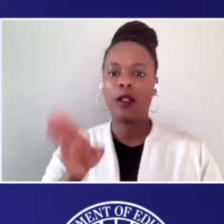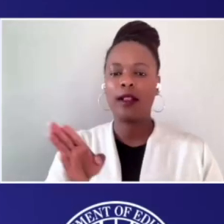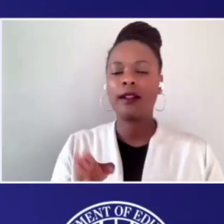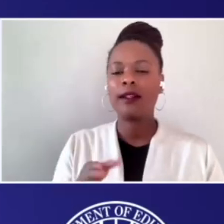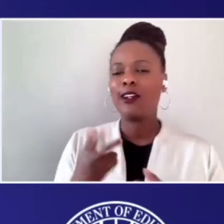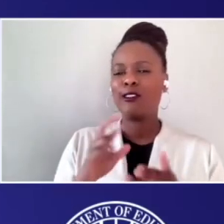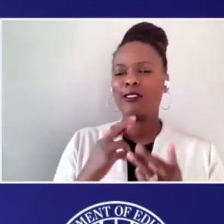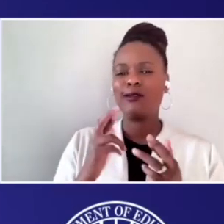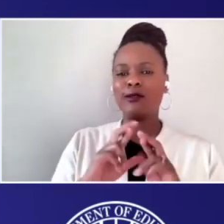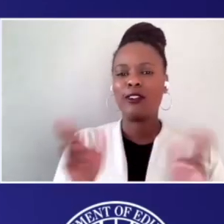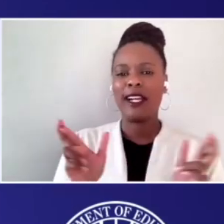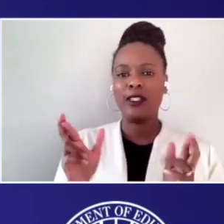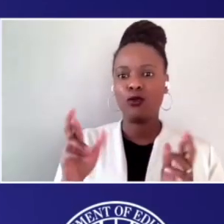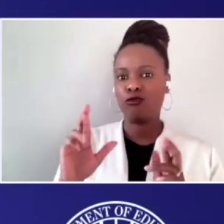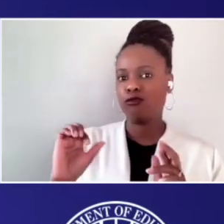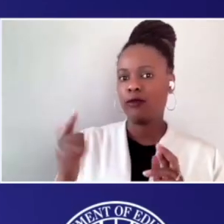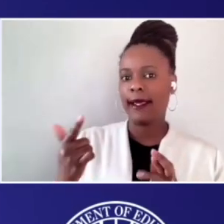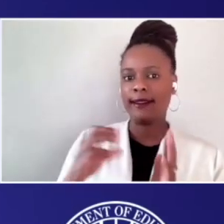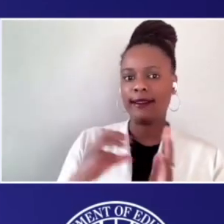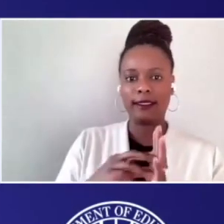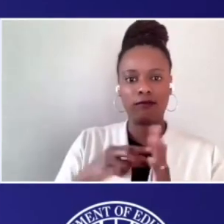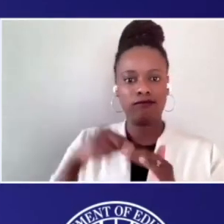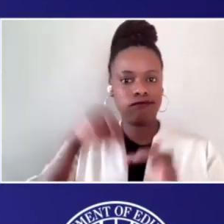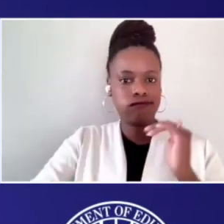I would like to finish the other proposals, if that's okay. Thank you,